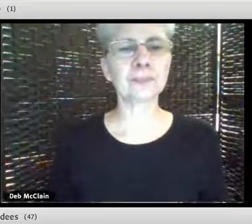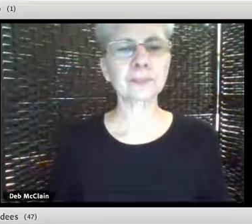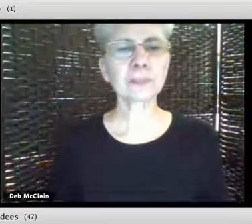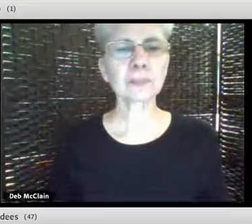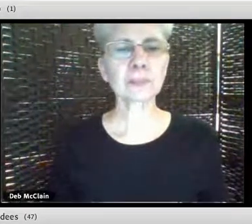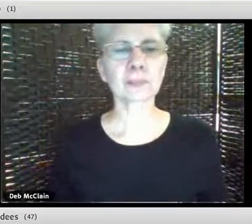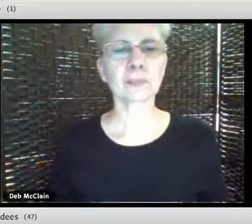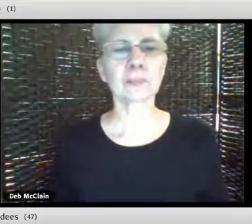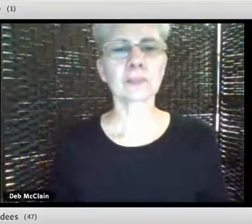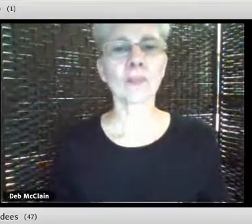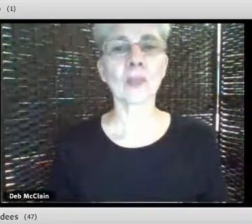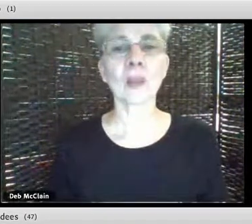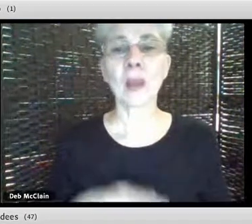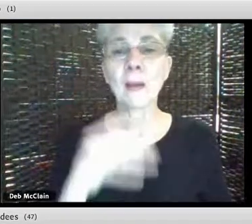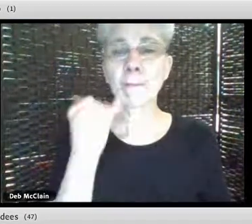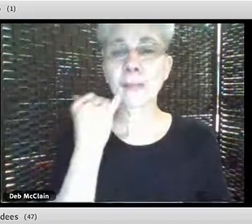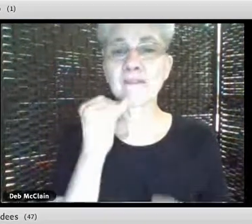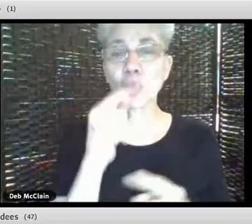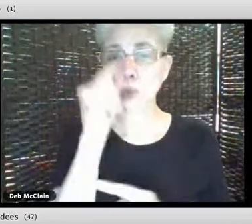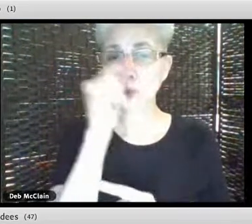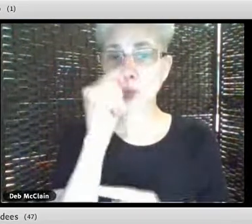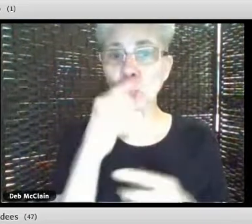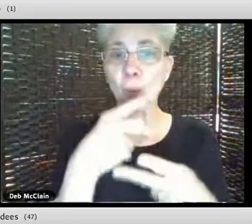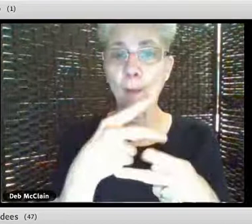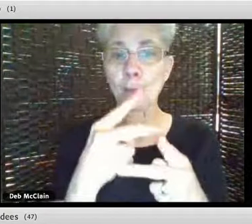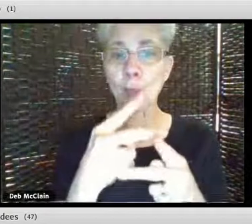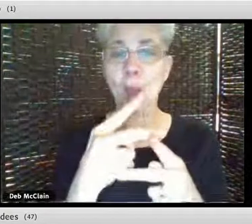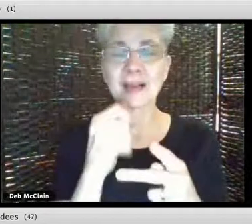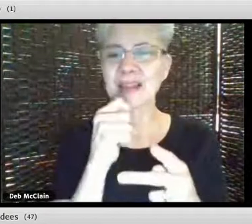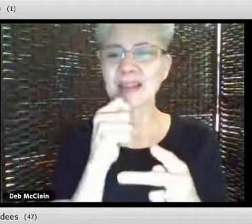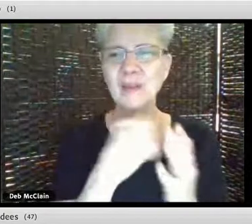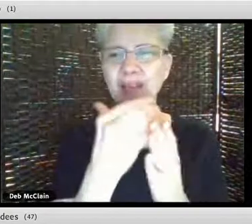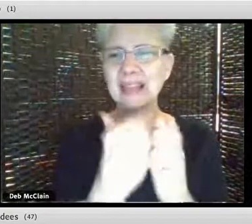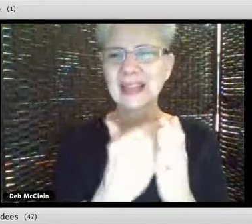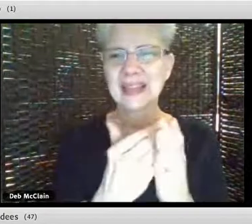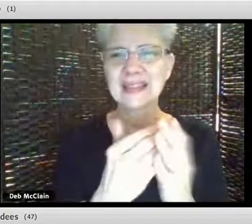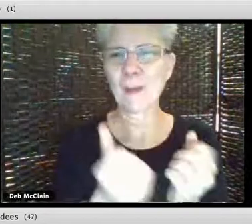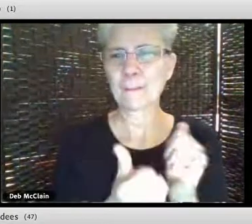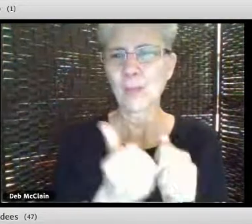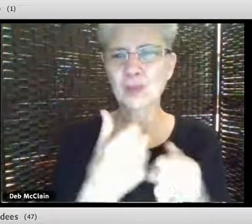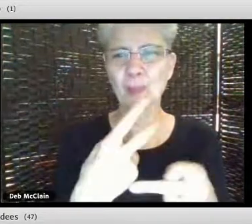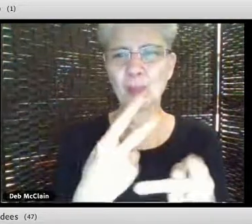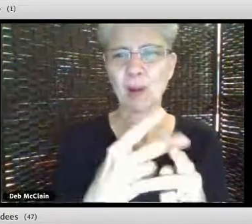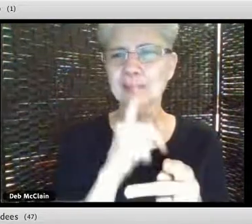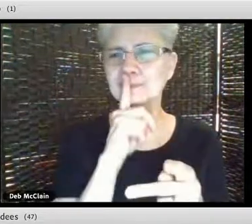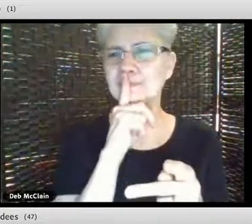but if you go to the Google products site, they don't even list a majority of these products. You can see they've got a bunch of them.